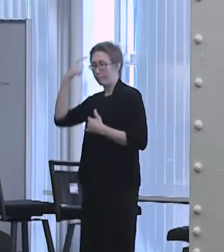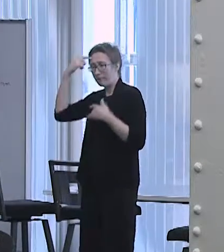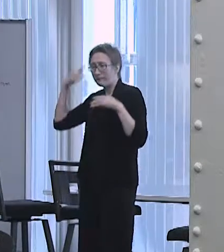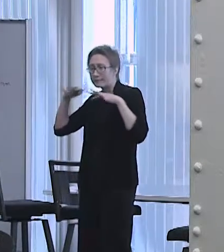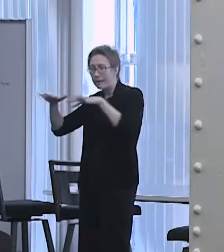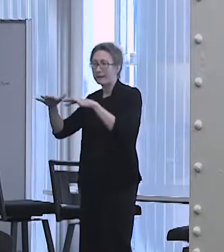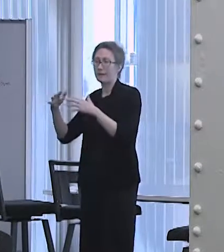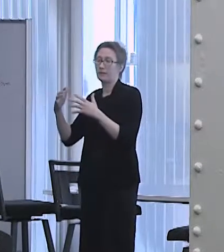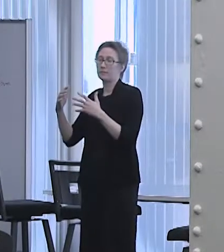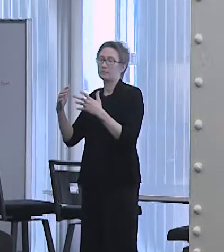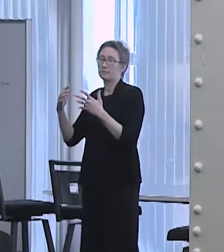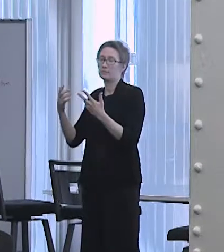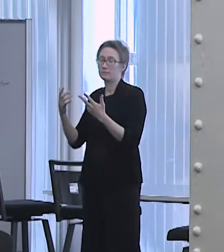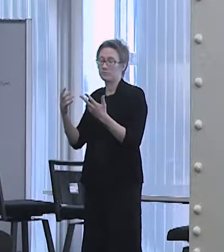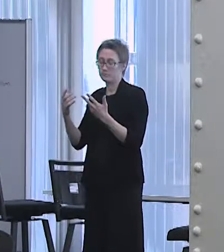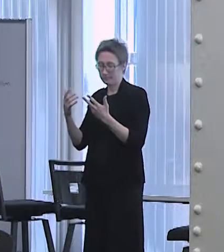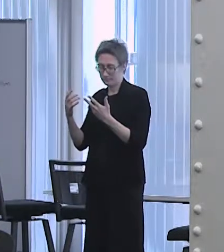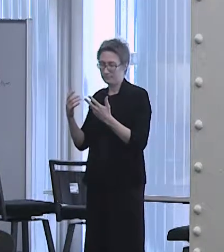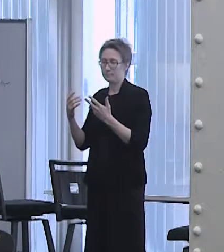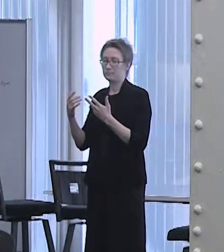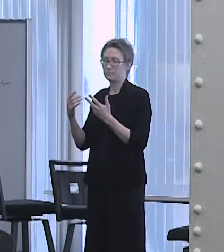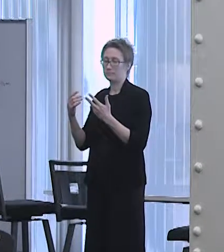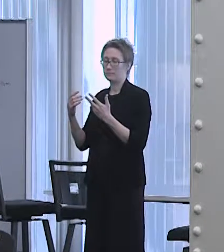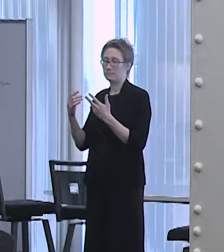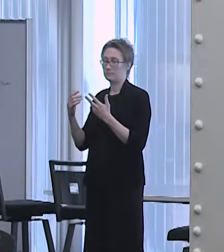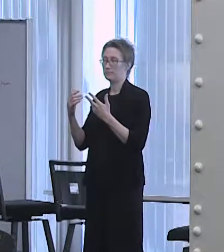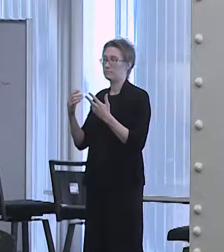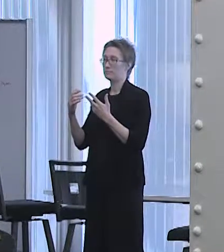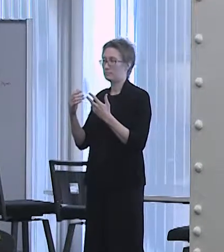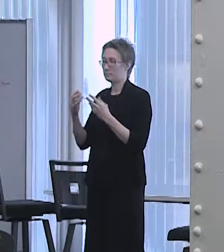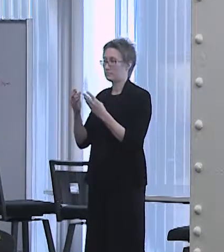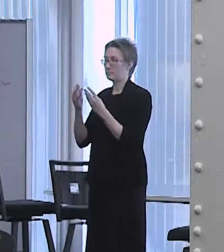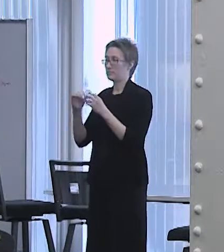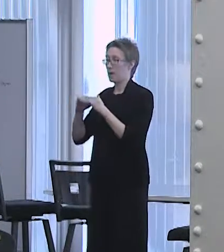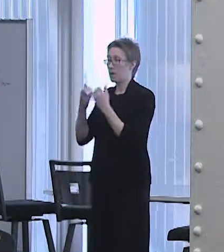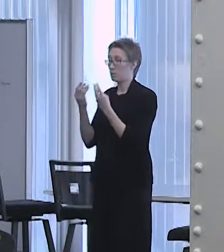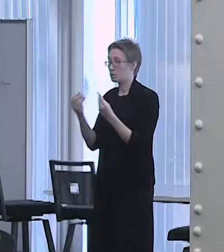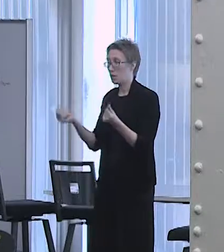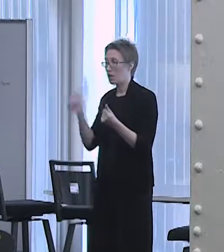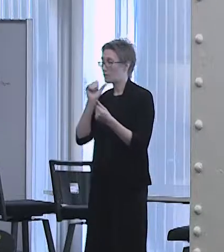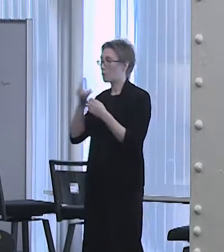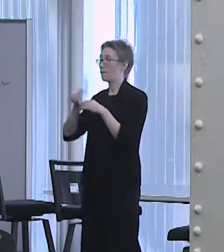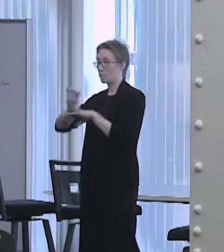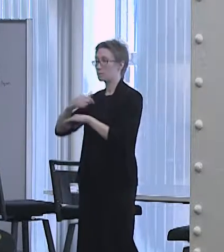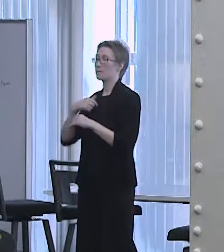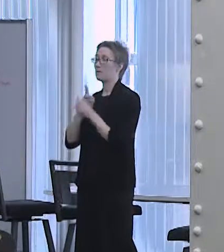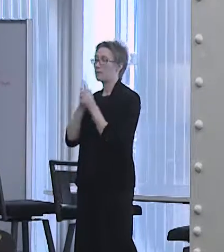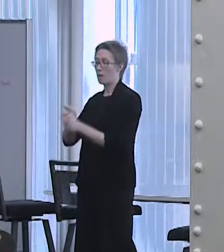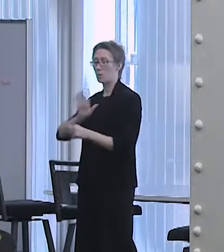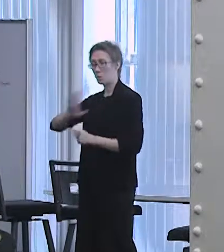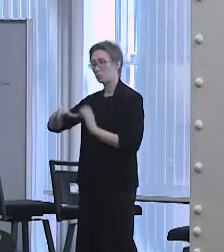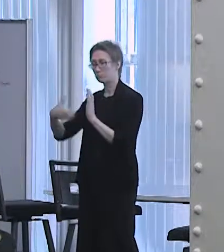to live as a gender we were designated with when we were born. It's letting us live healthy, authentic,